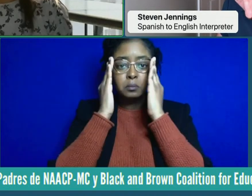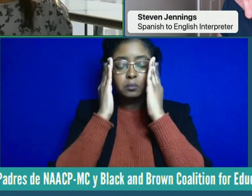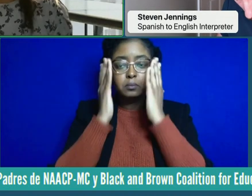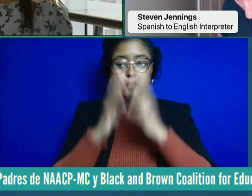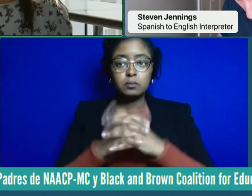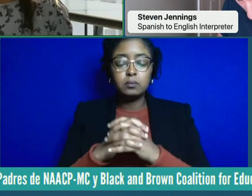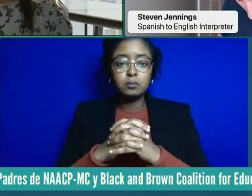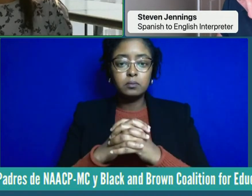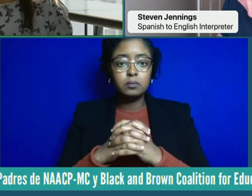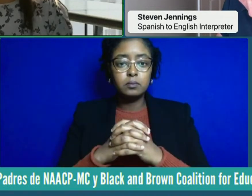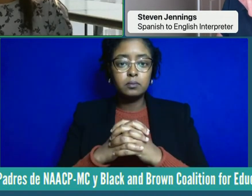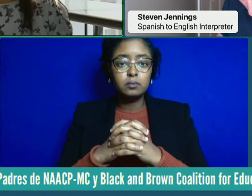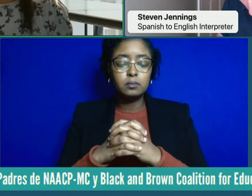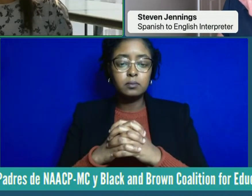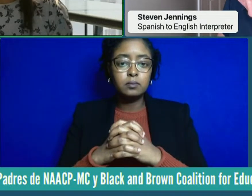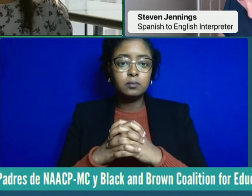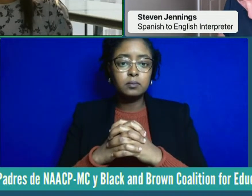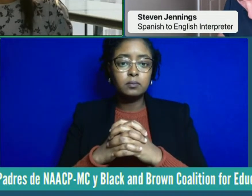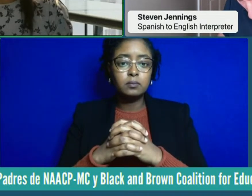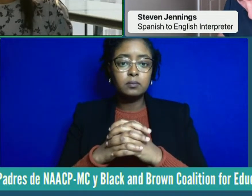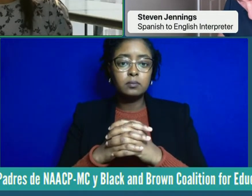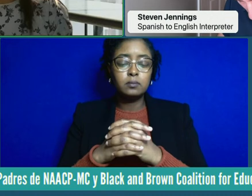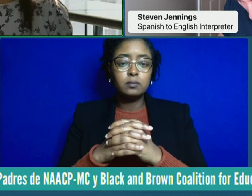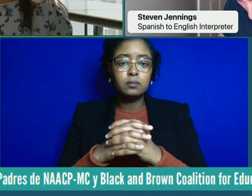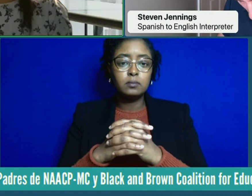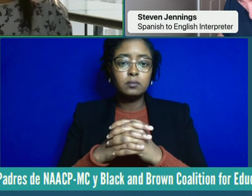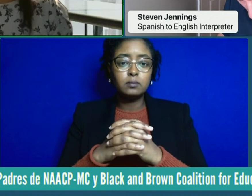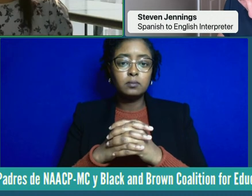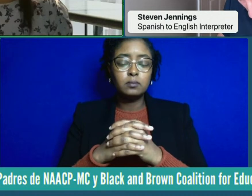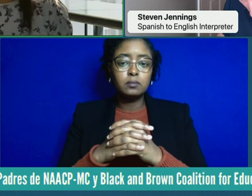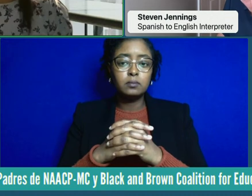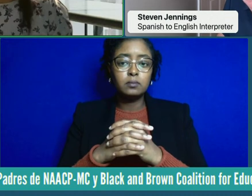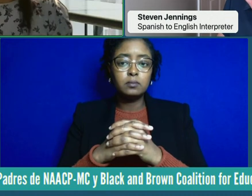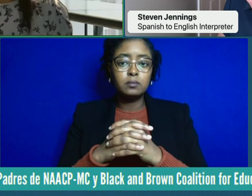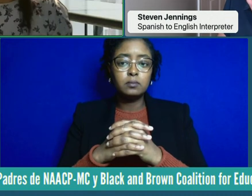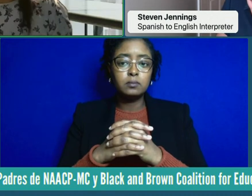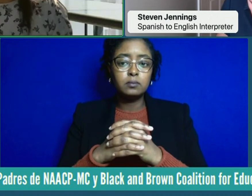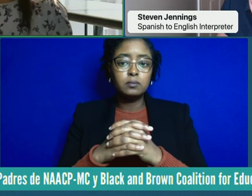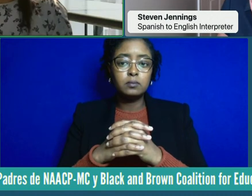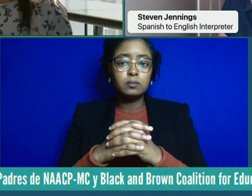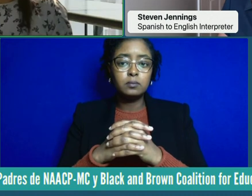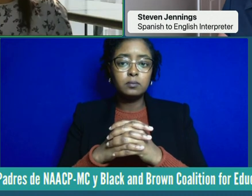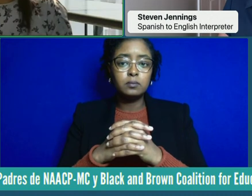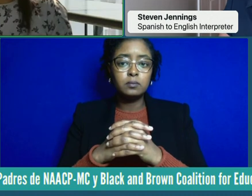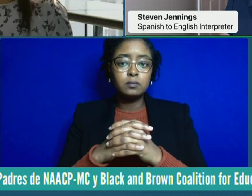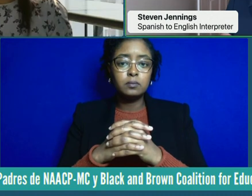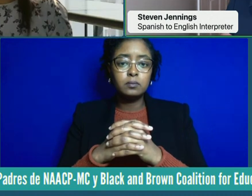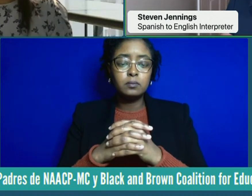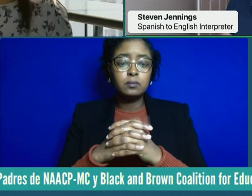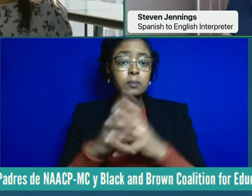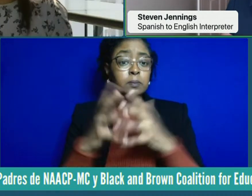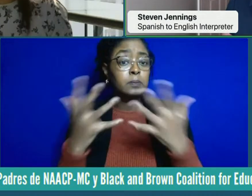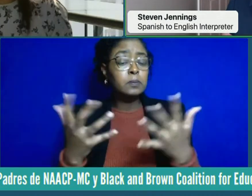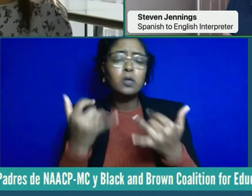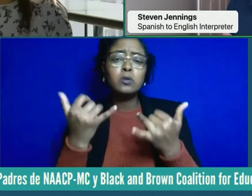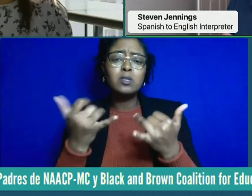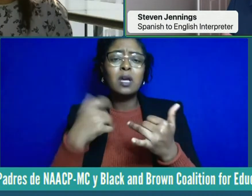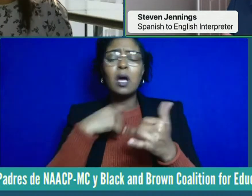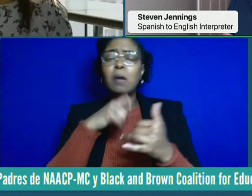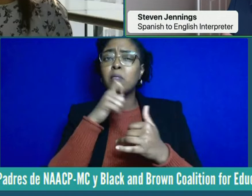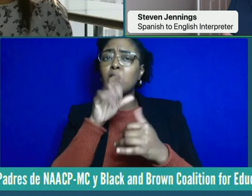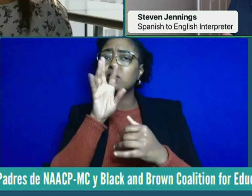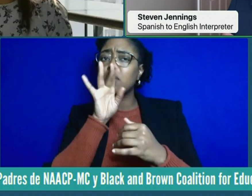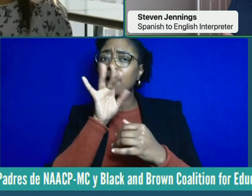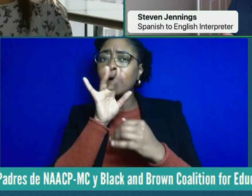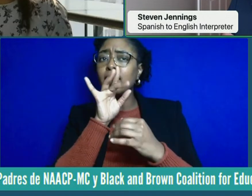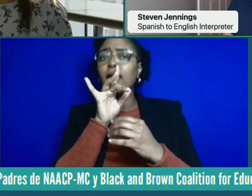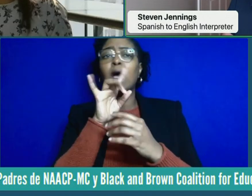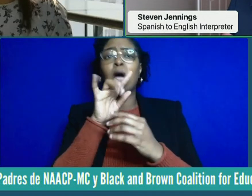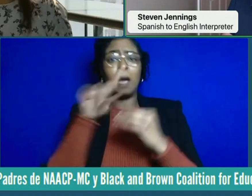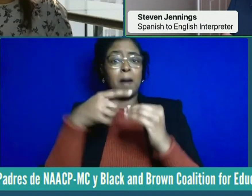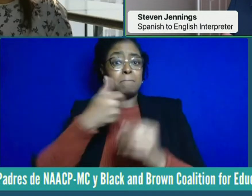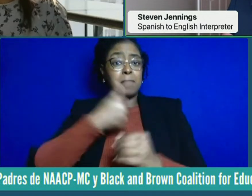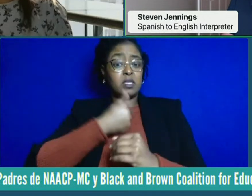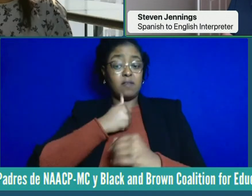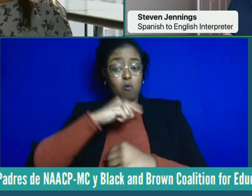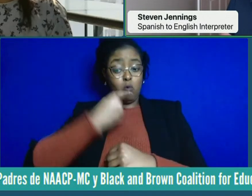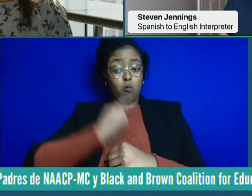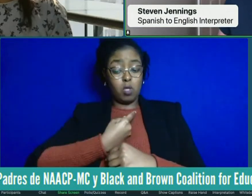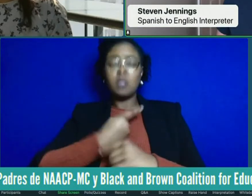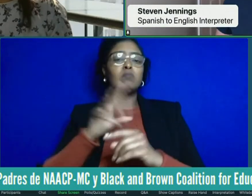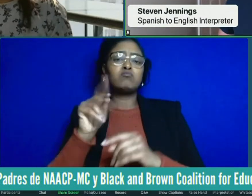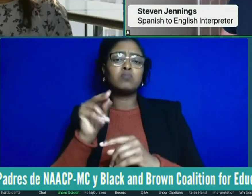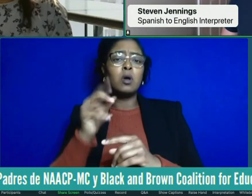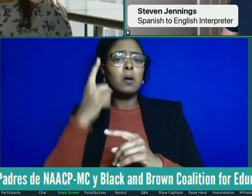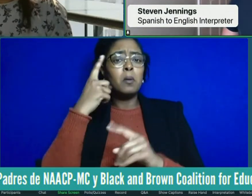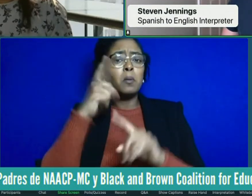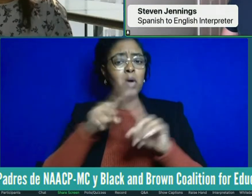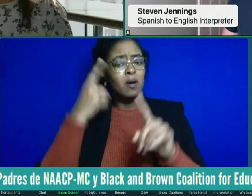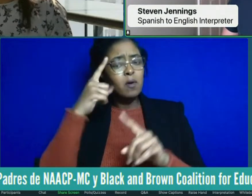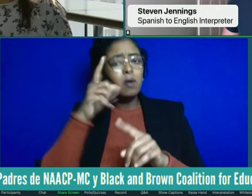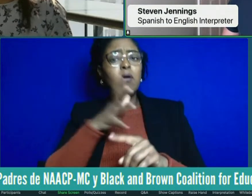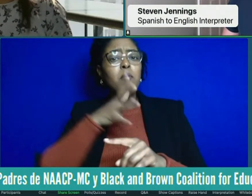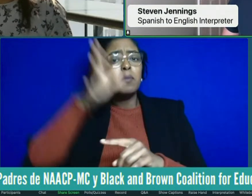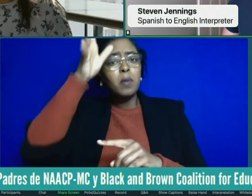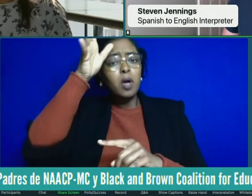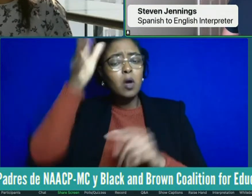includes all the. Today. I'm not